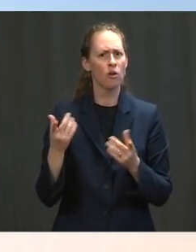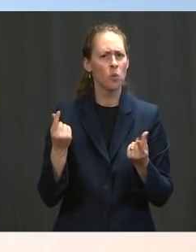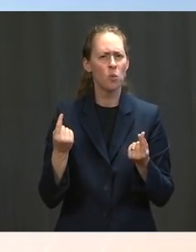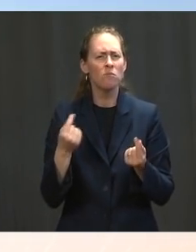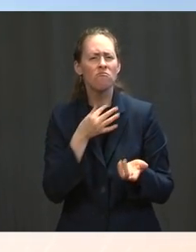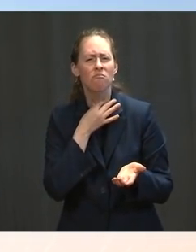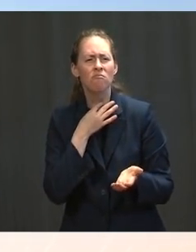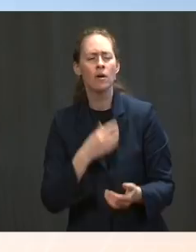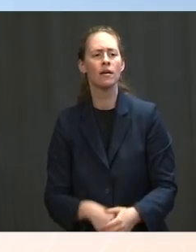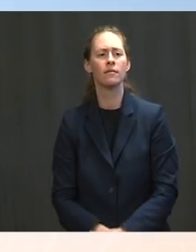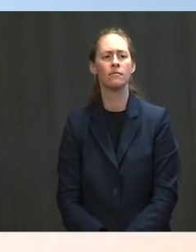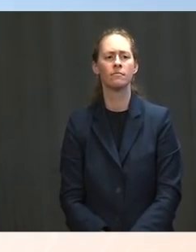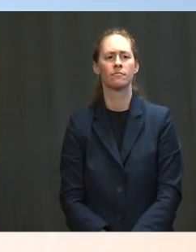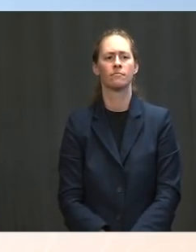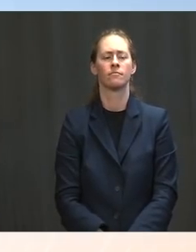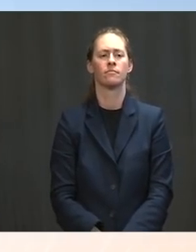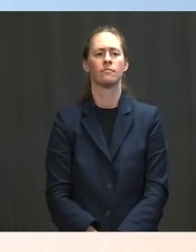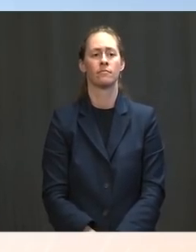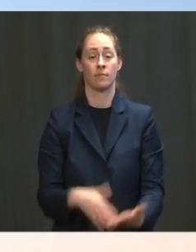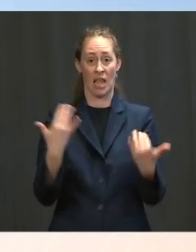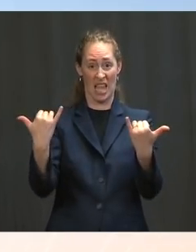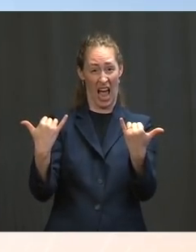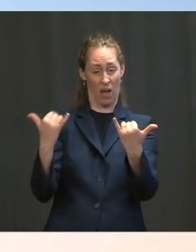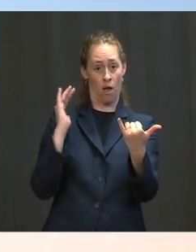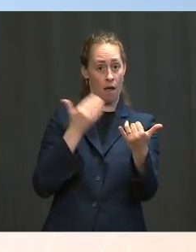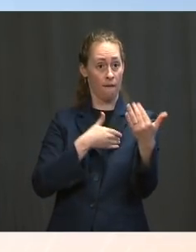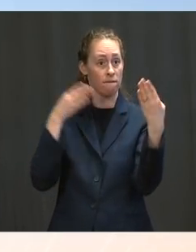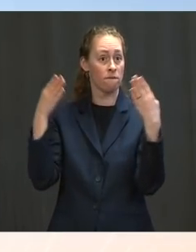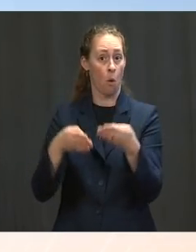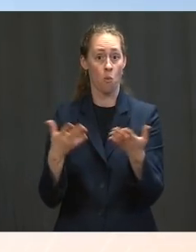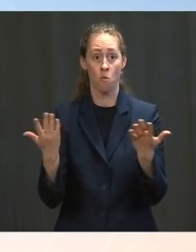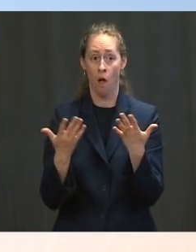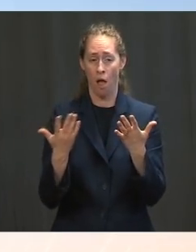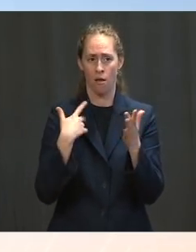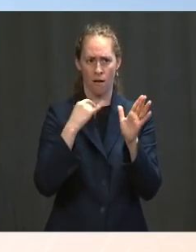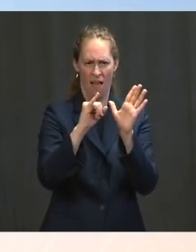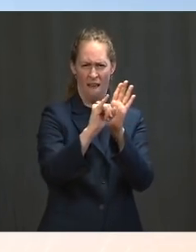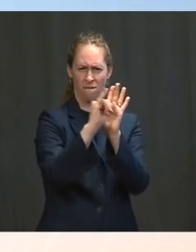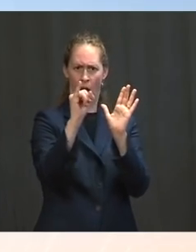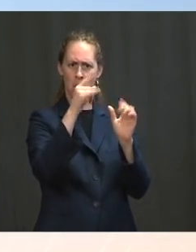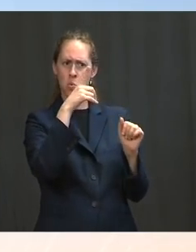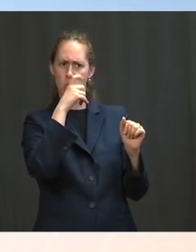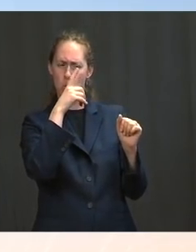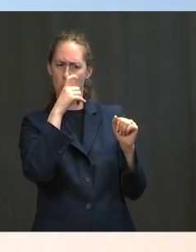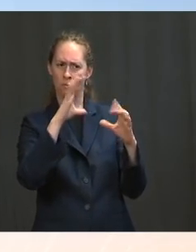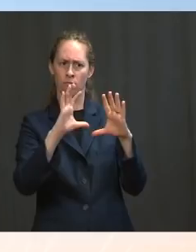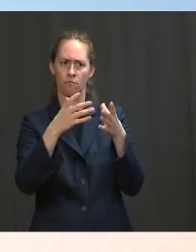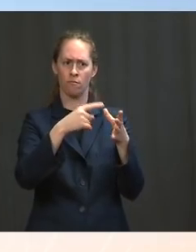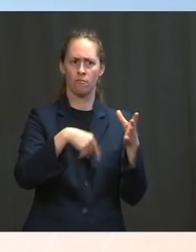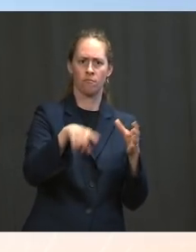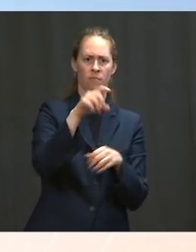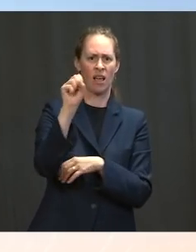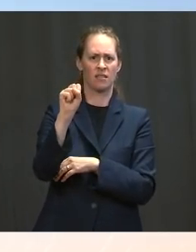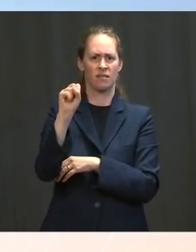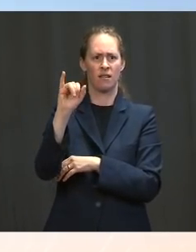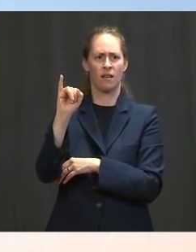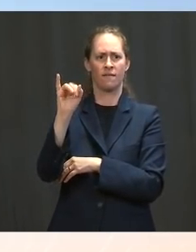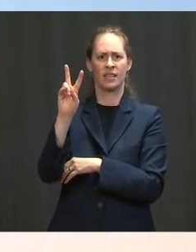as of now, is identifying a group of SIV applicants who have served as interpreters and translators,